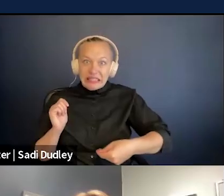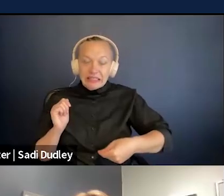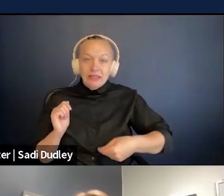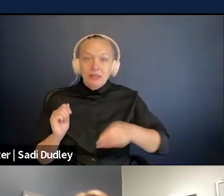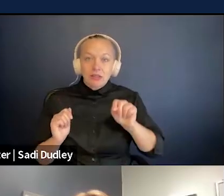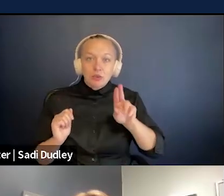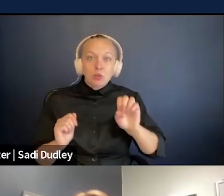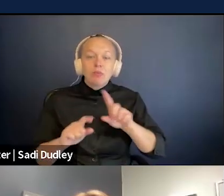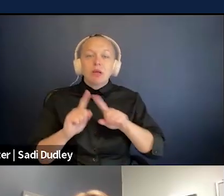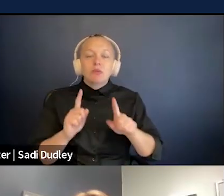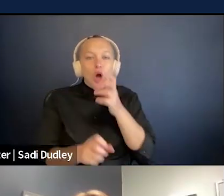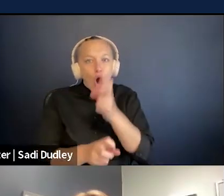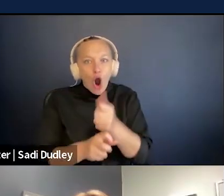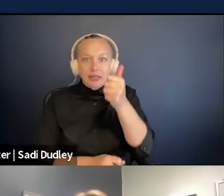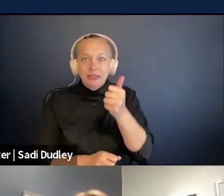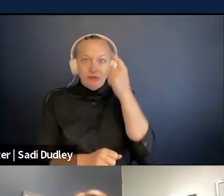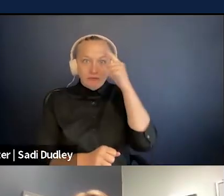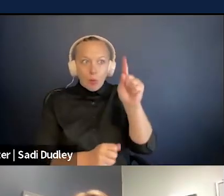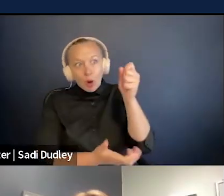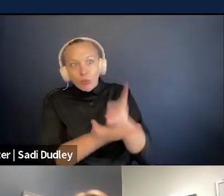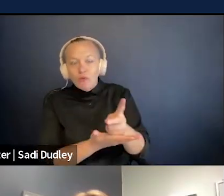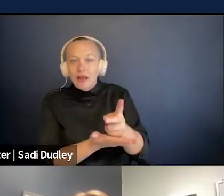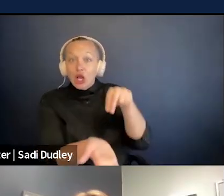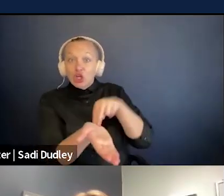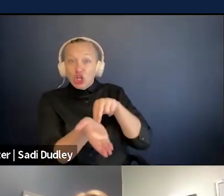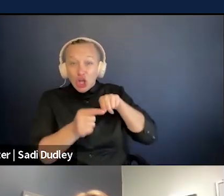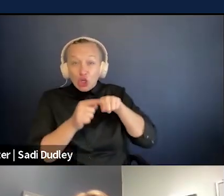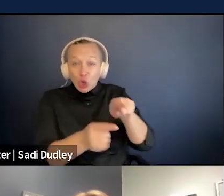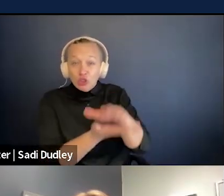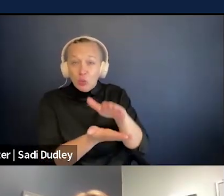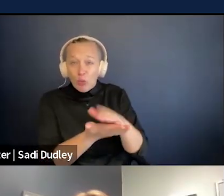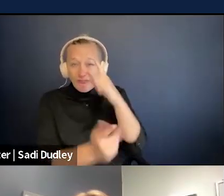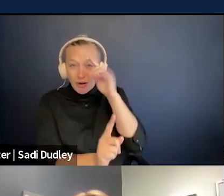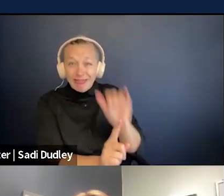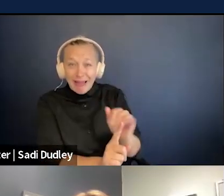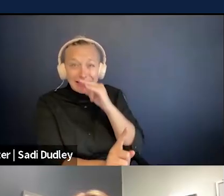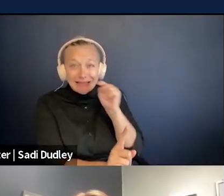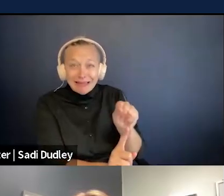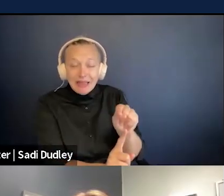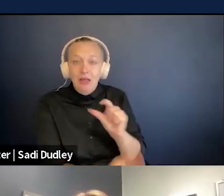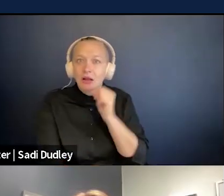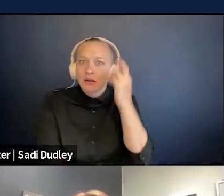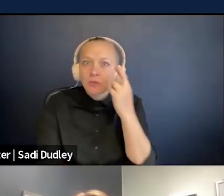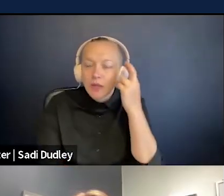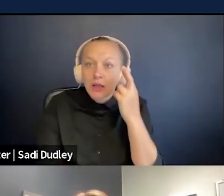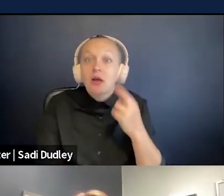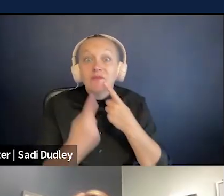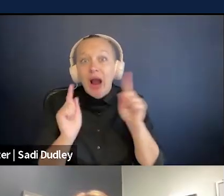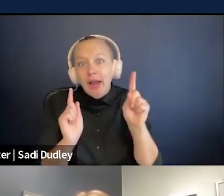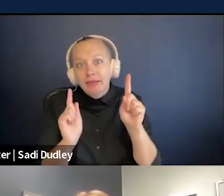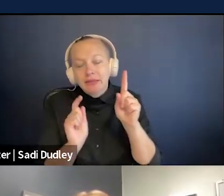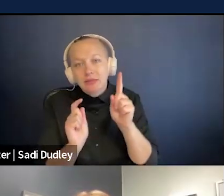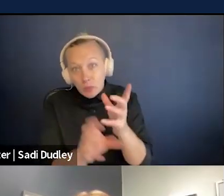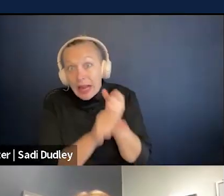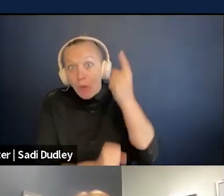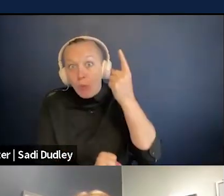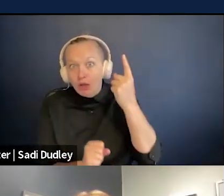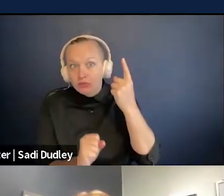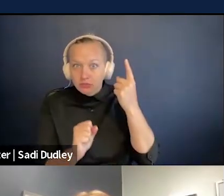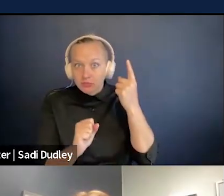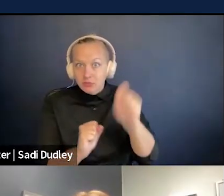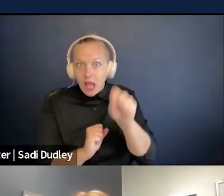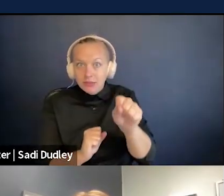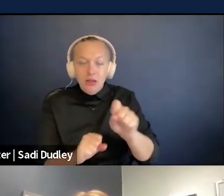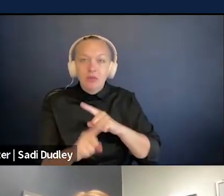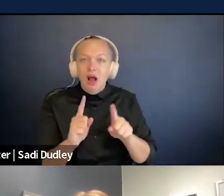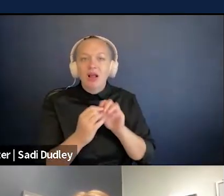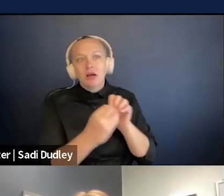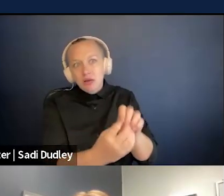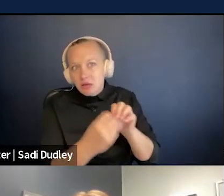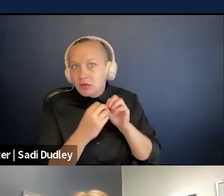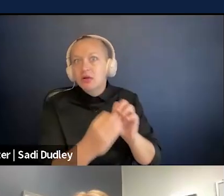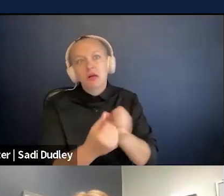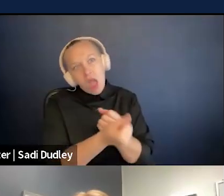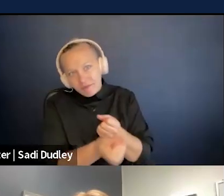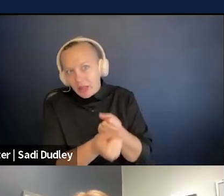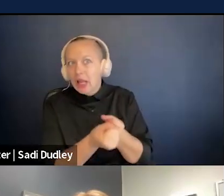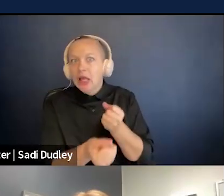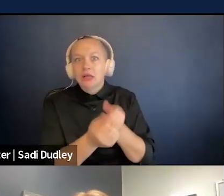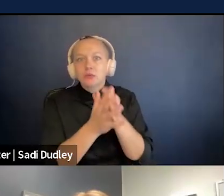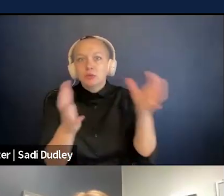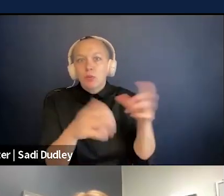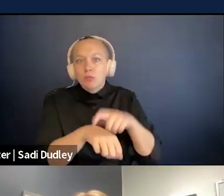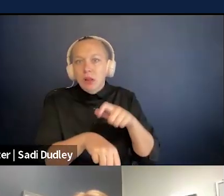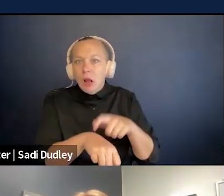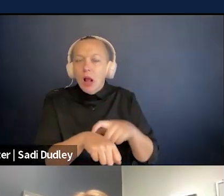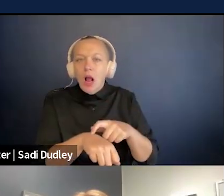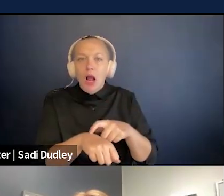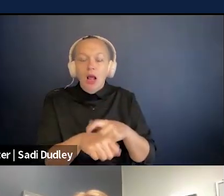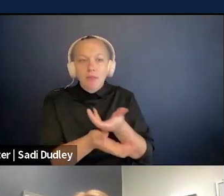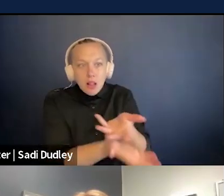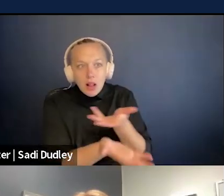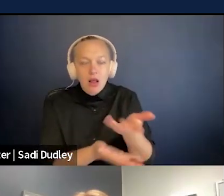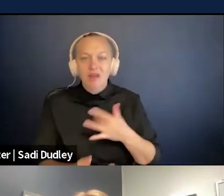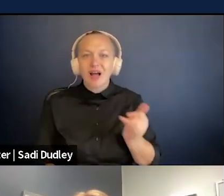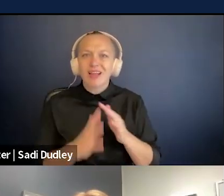a nurse to do this. You know, and I didn't realize… We finally did it, but I didn't think it took that much… It shouldn't have took that much advocating, that much time, and that much wrestling with the school to do something.